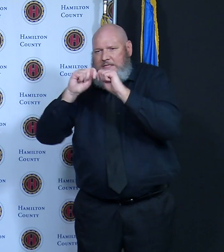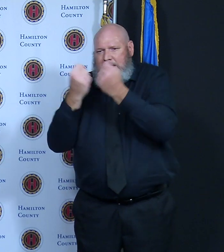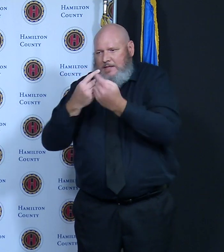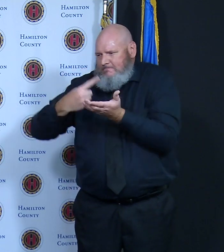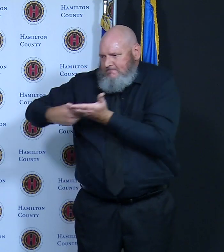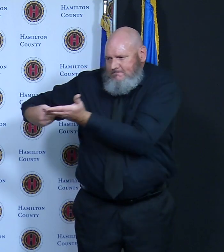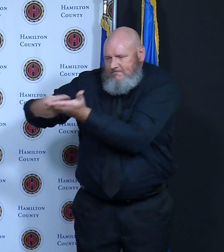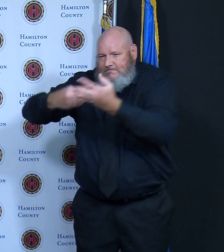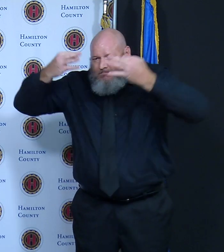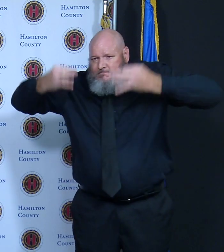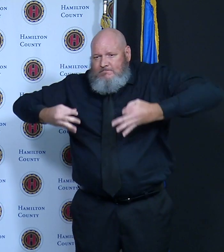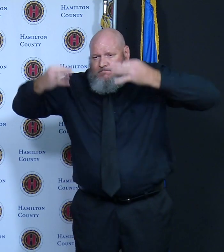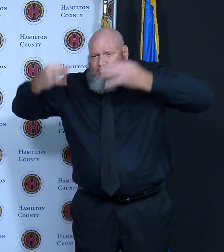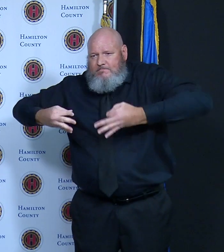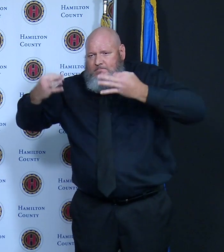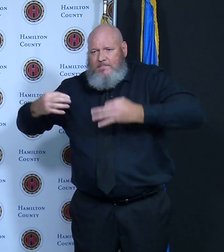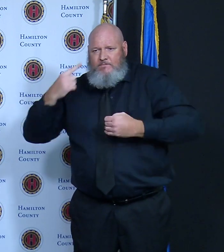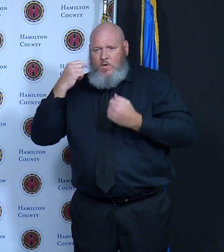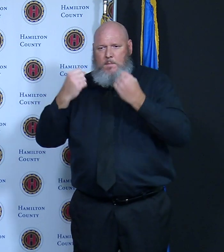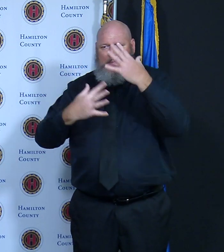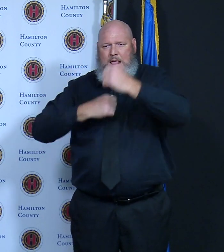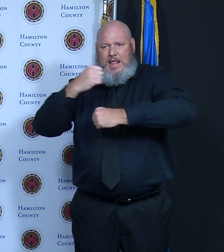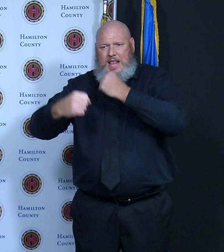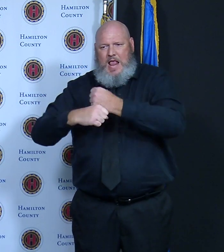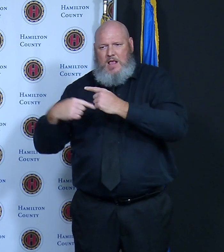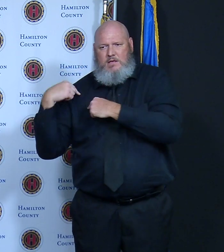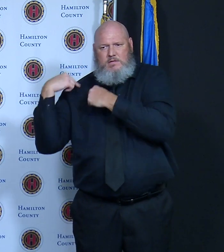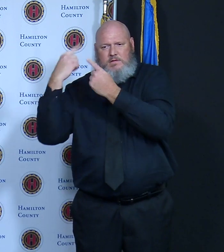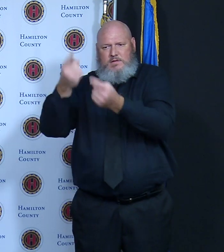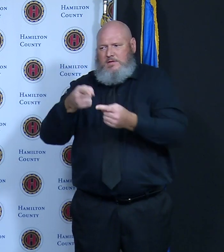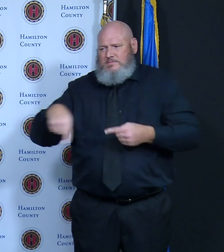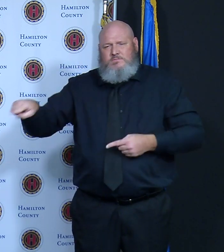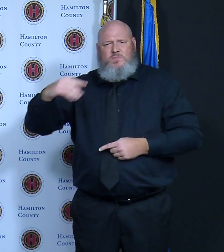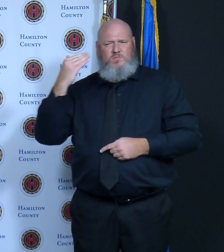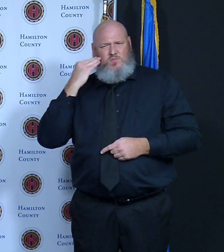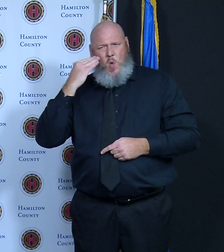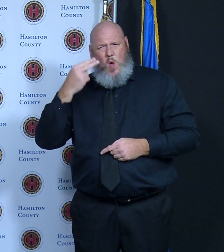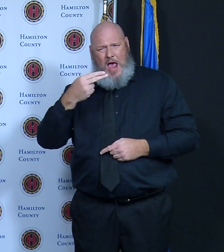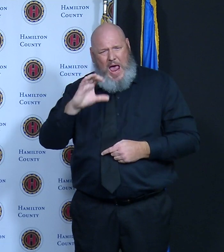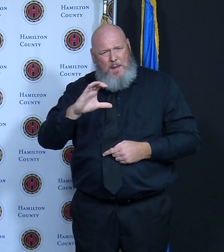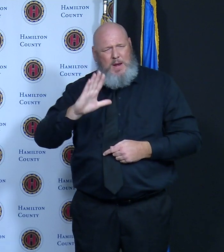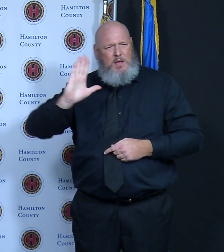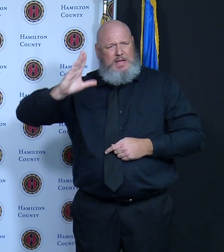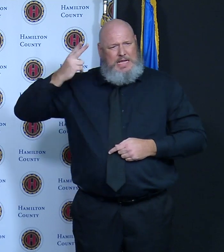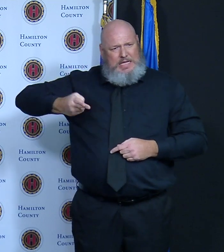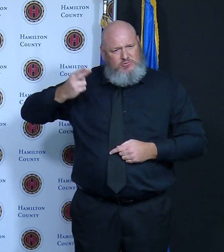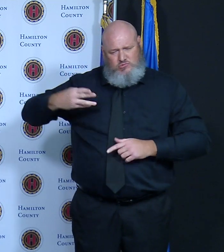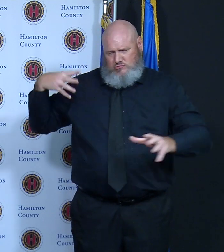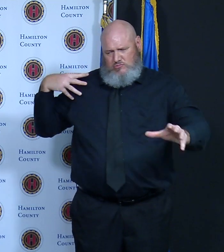Hamilton County we have worked with them through a lot of the addiction response